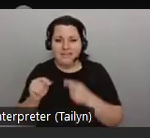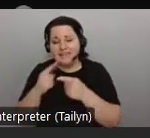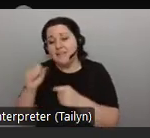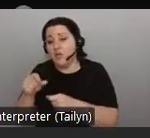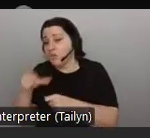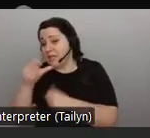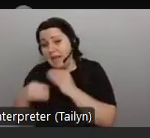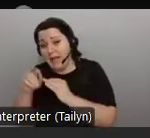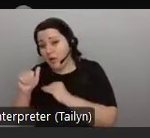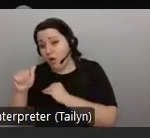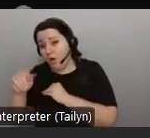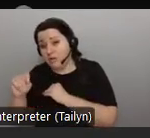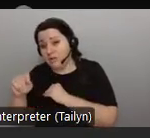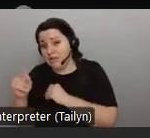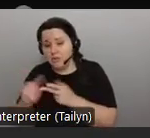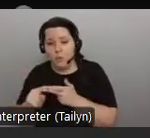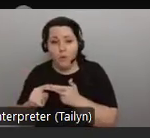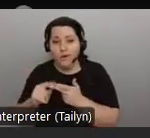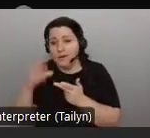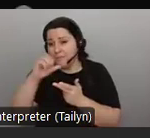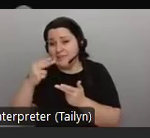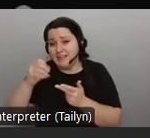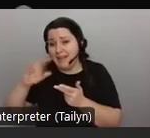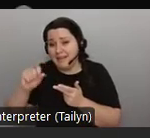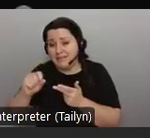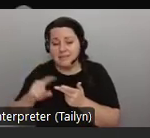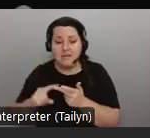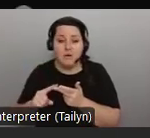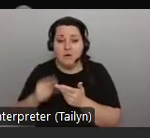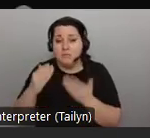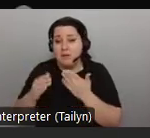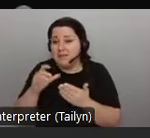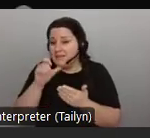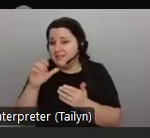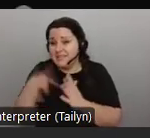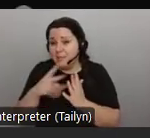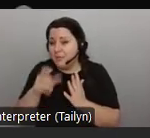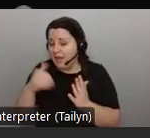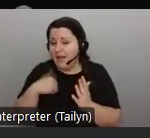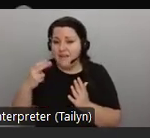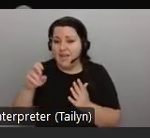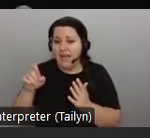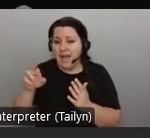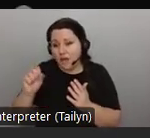judgments, like the quality of your all text, but it does let you know if you haven't added all text, or are missing